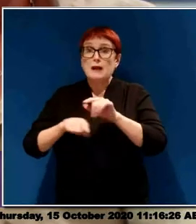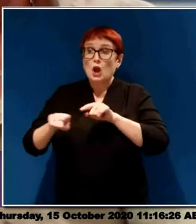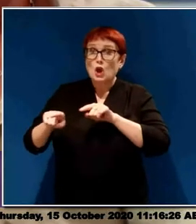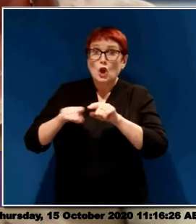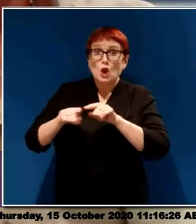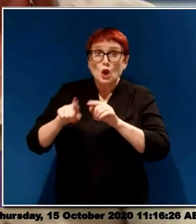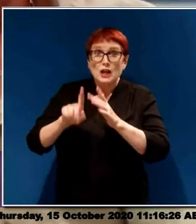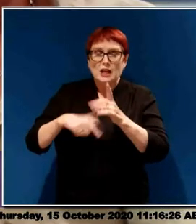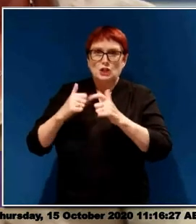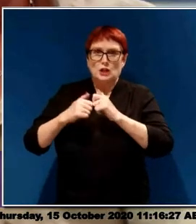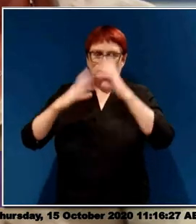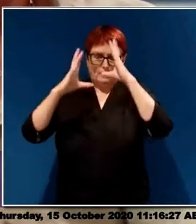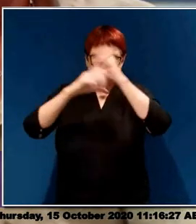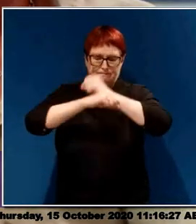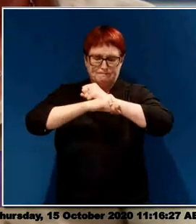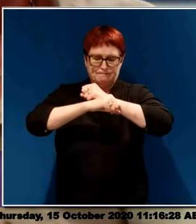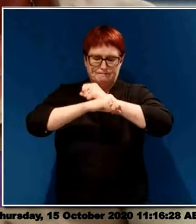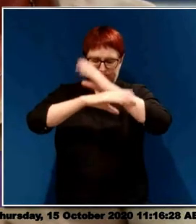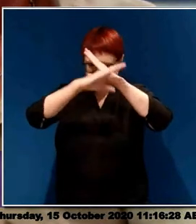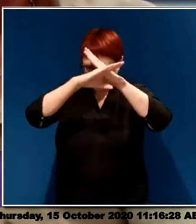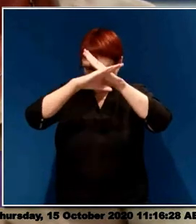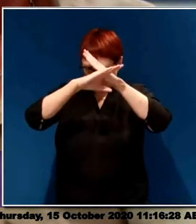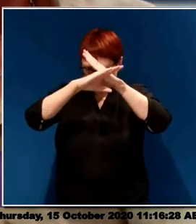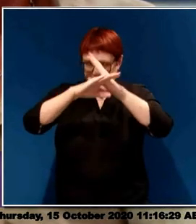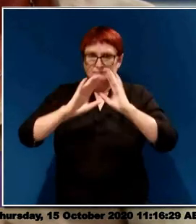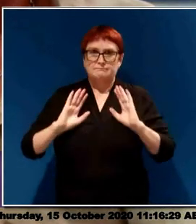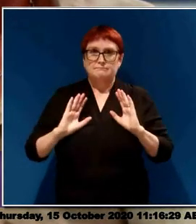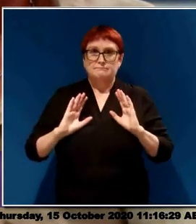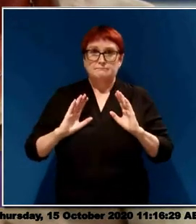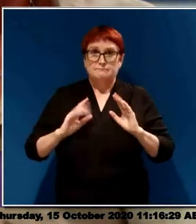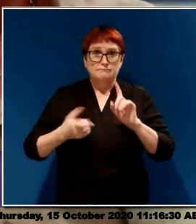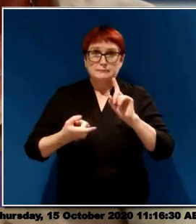Even now, even at the age of almost 19 .